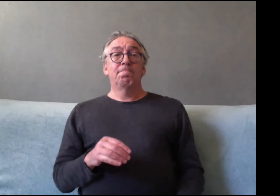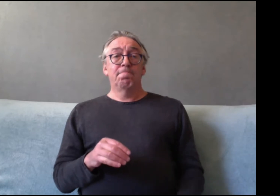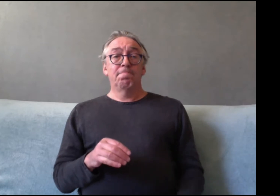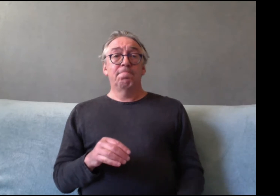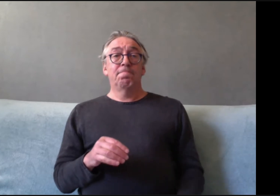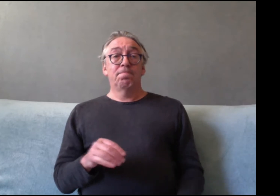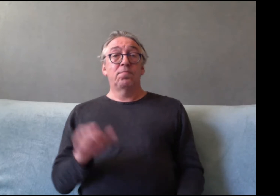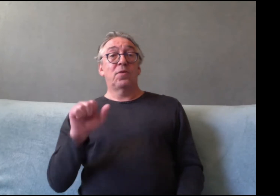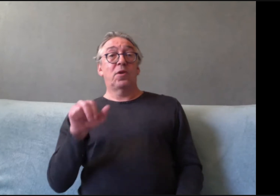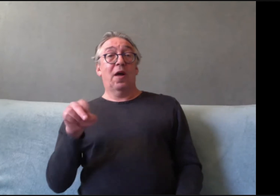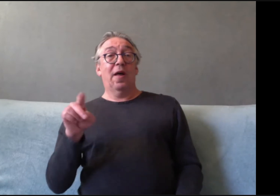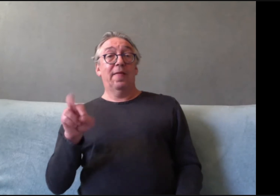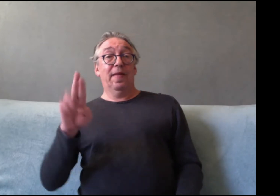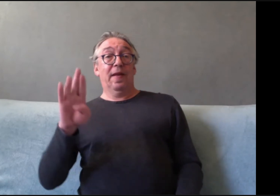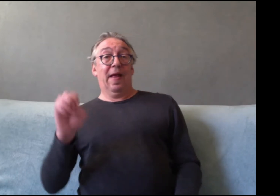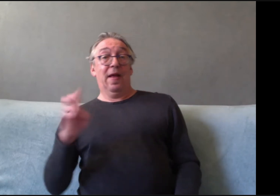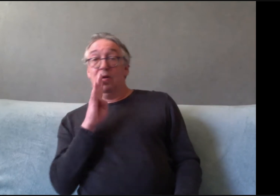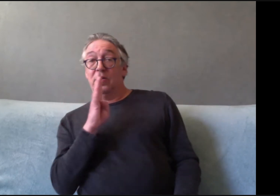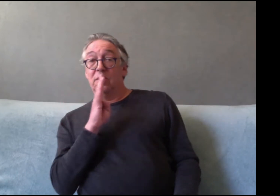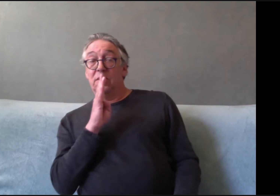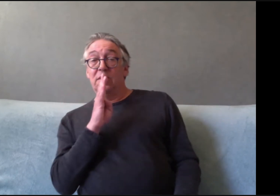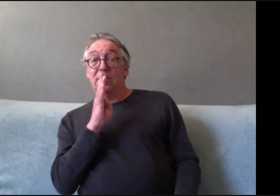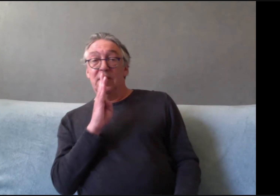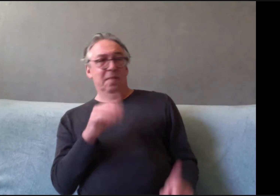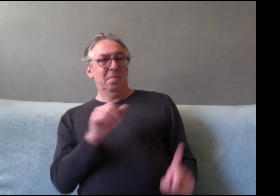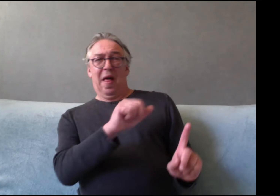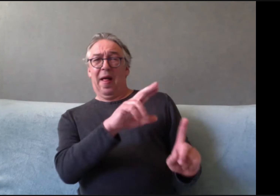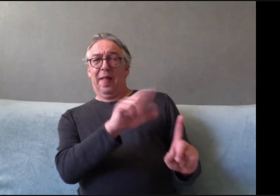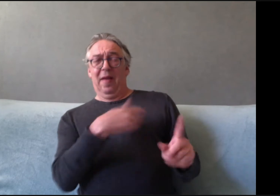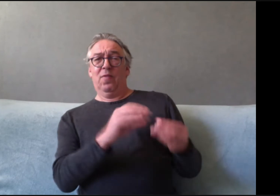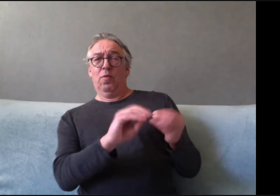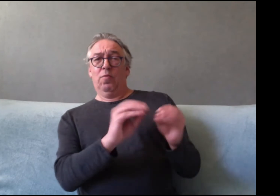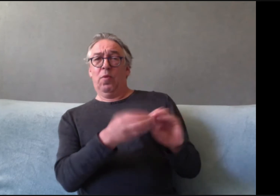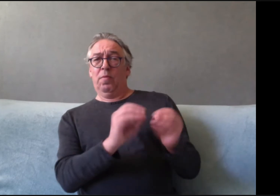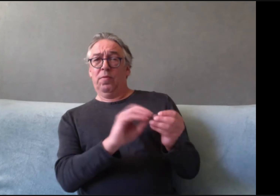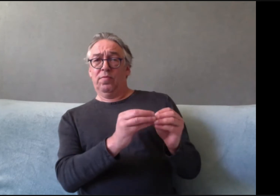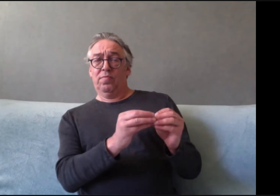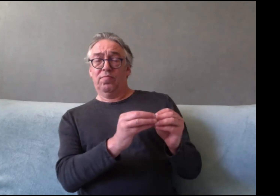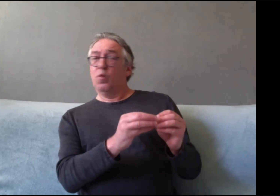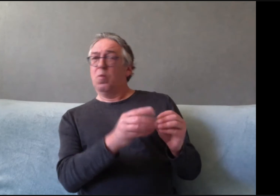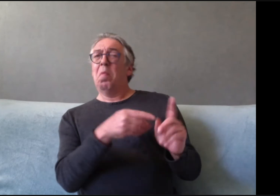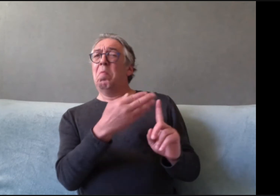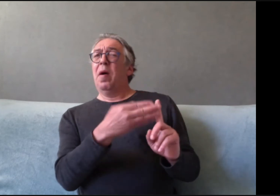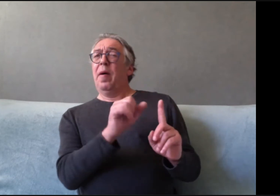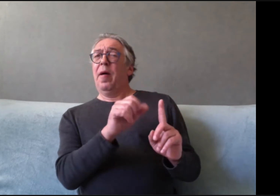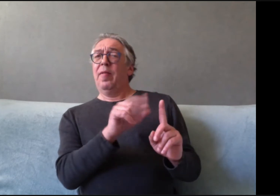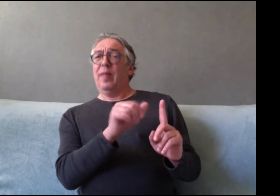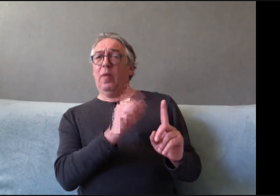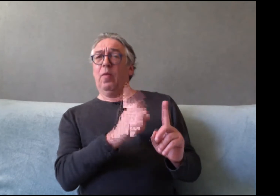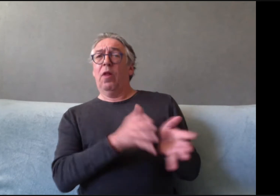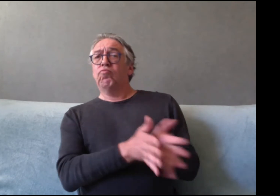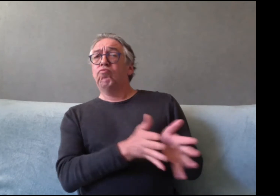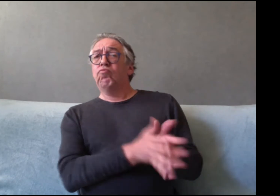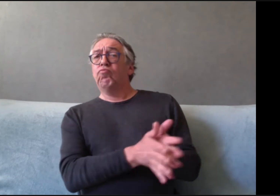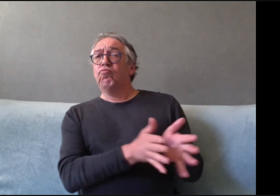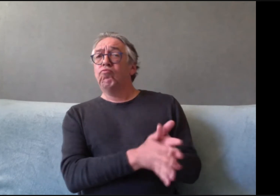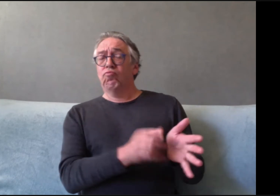Pilar will talk about Spain. Maybe after Pilar and Jesús Martín